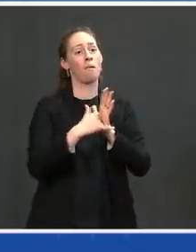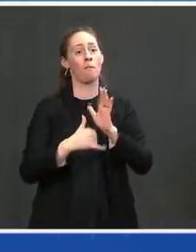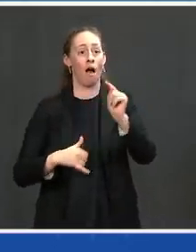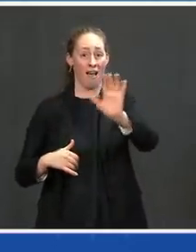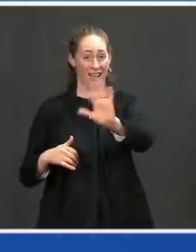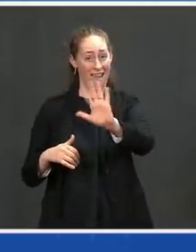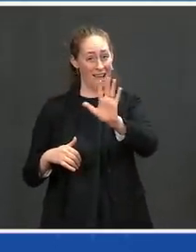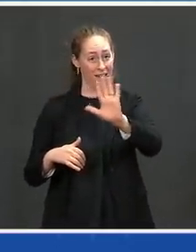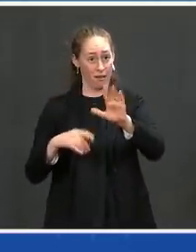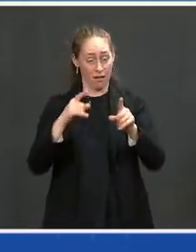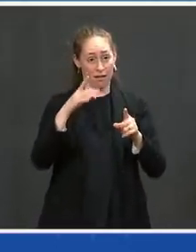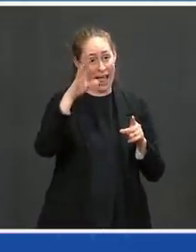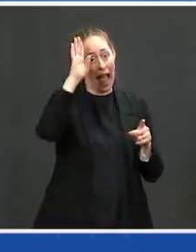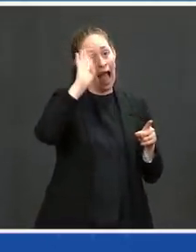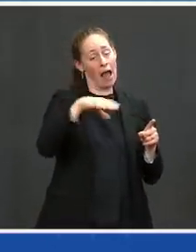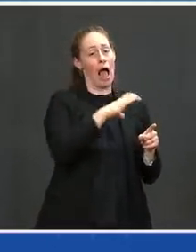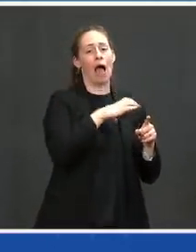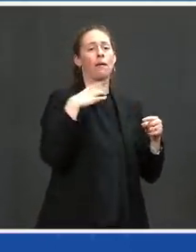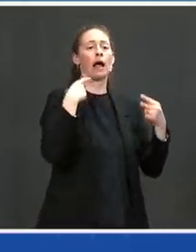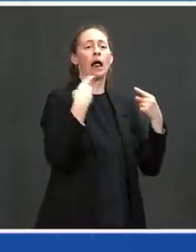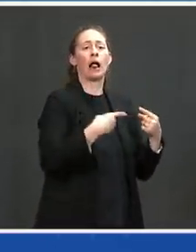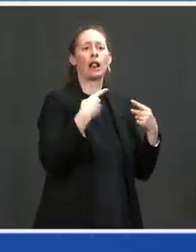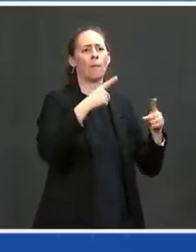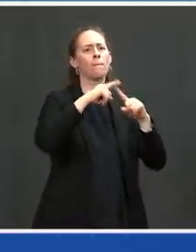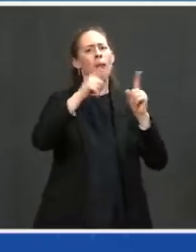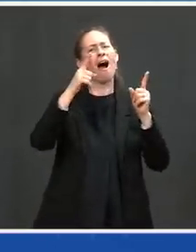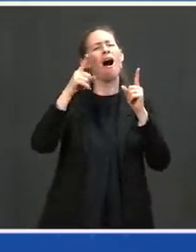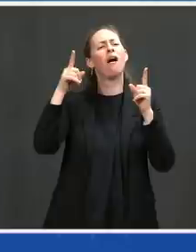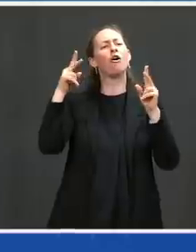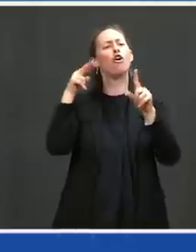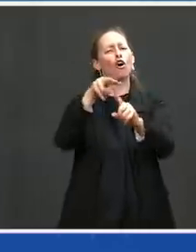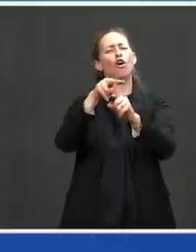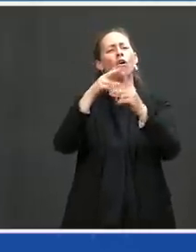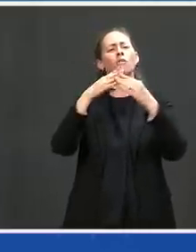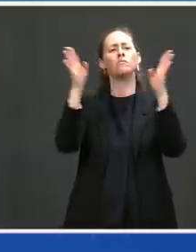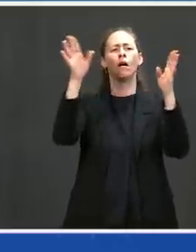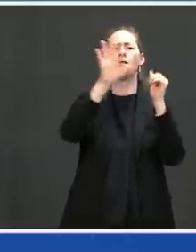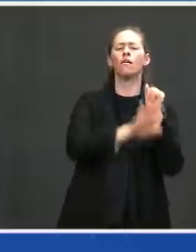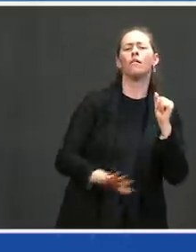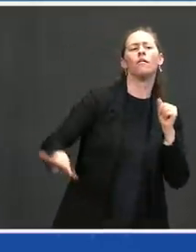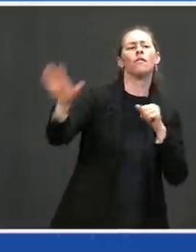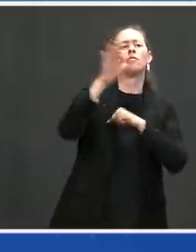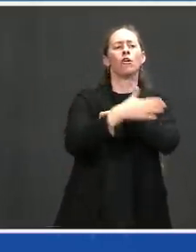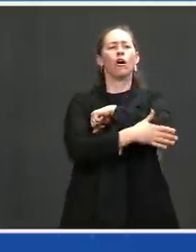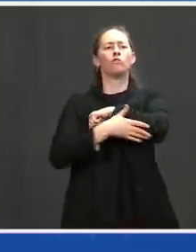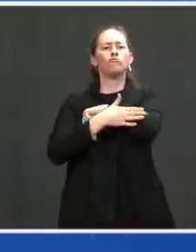based on the polling data. We have to come together. We have to.